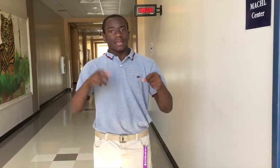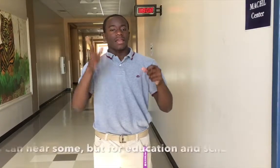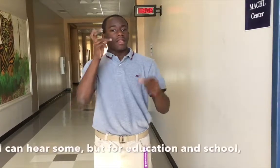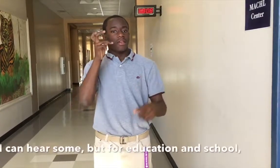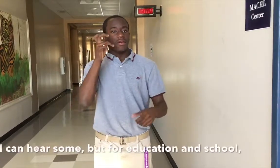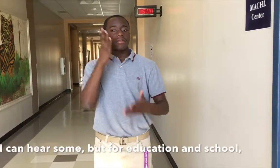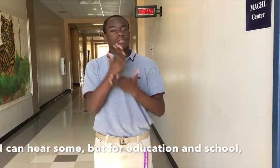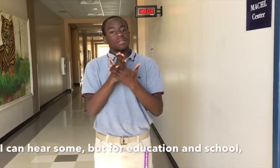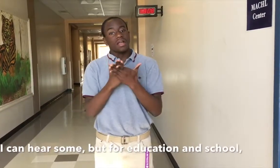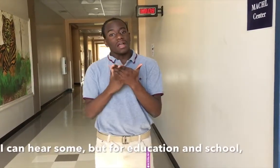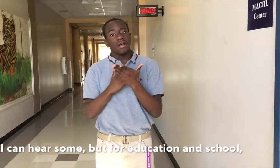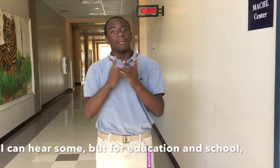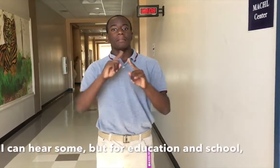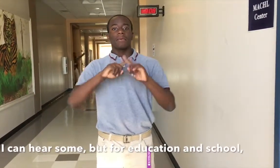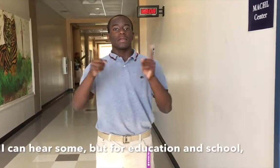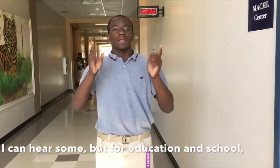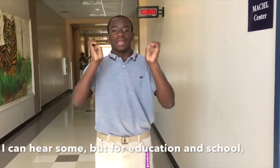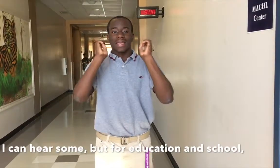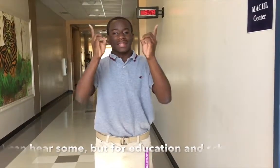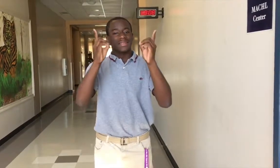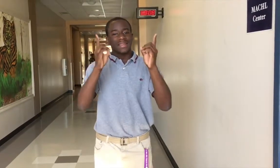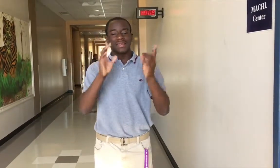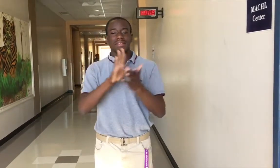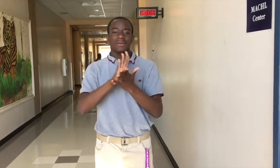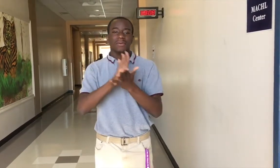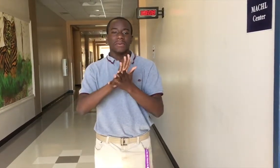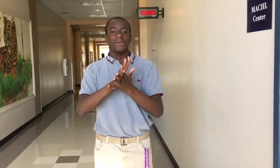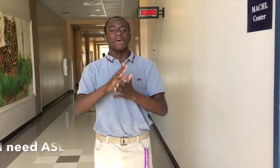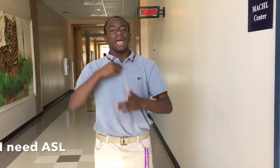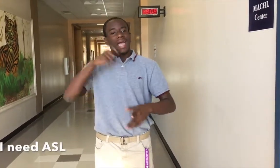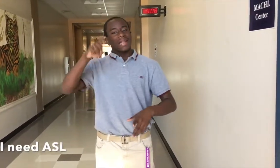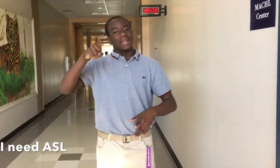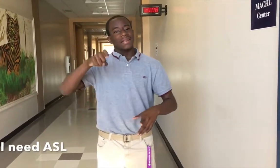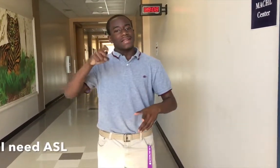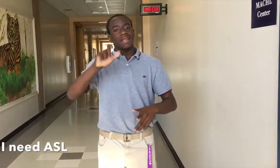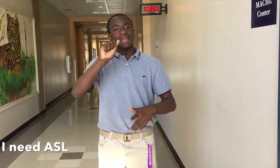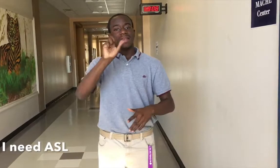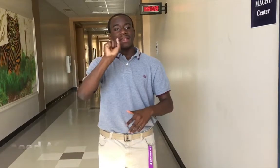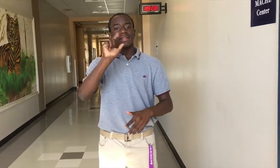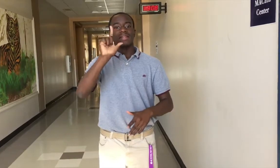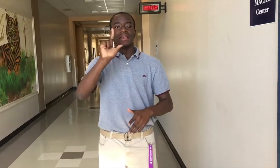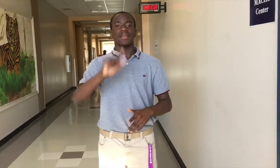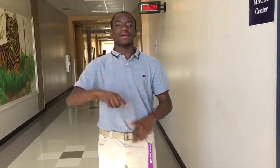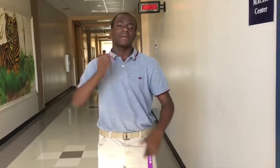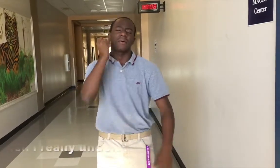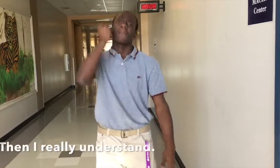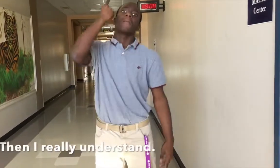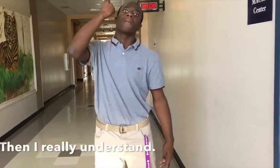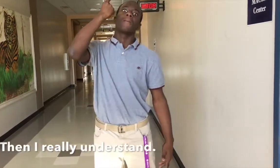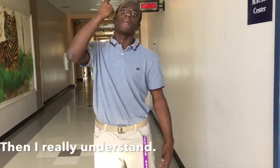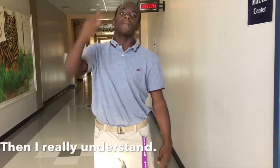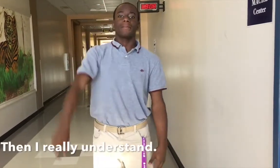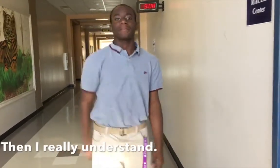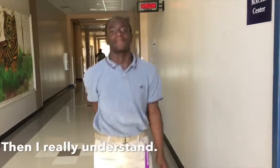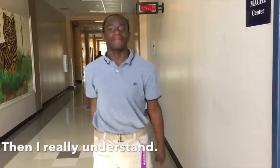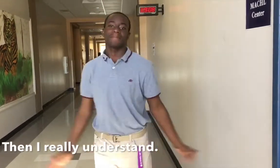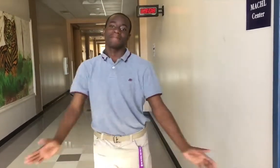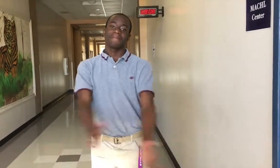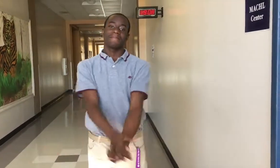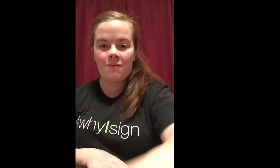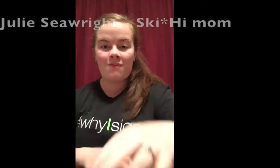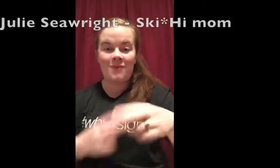I sign because signing helps me learn.